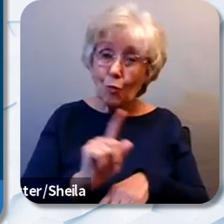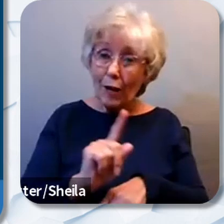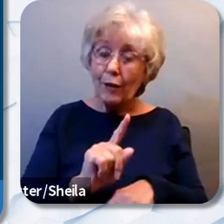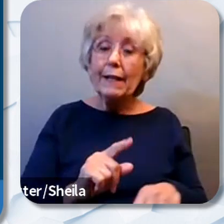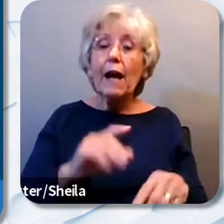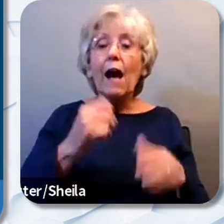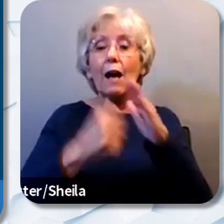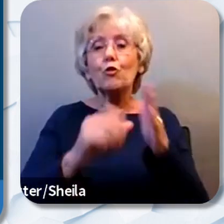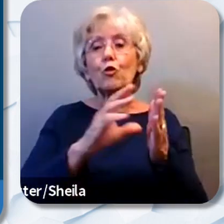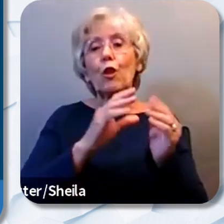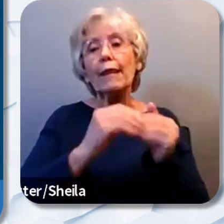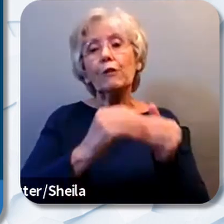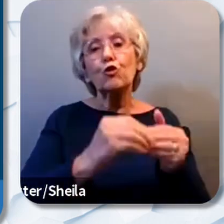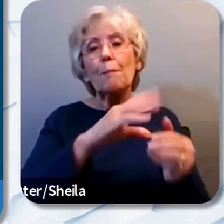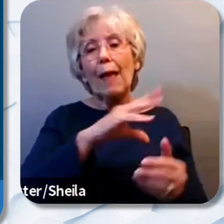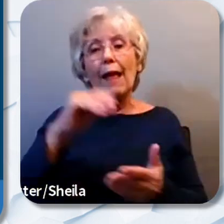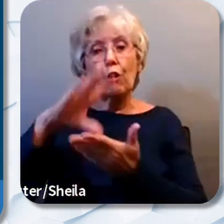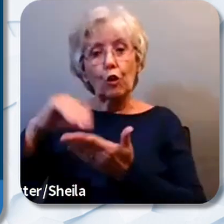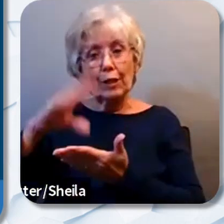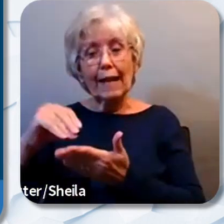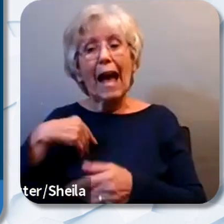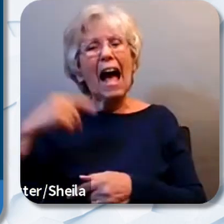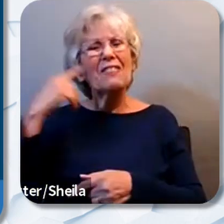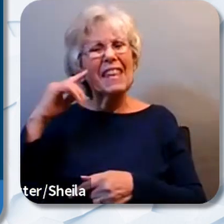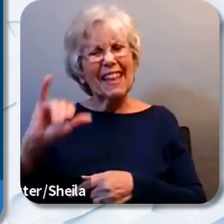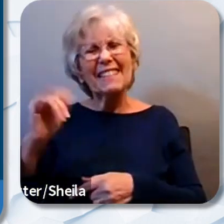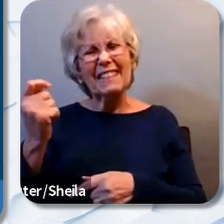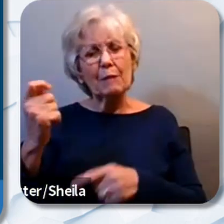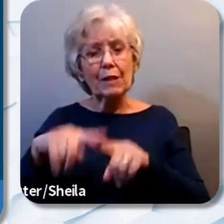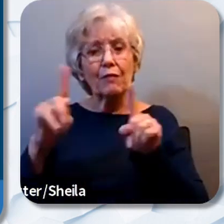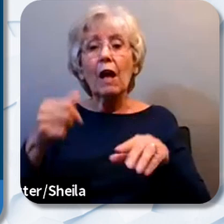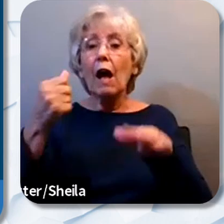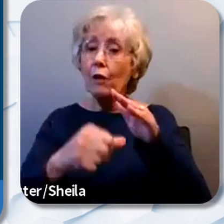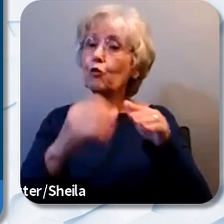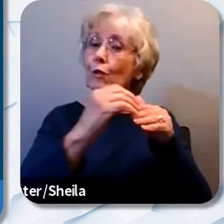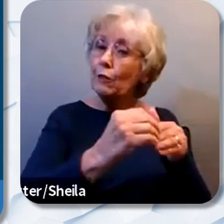and learning and I think that a little bit difference is under leadership and learning is.